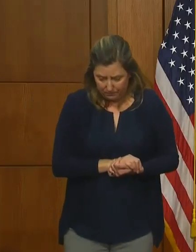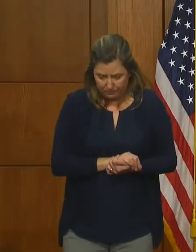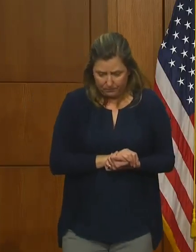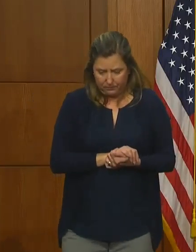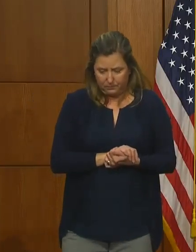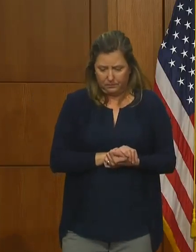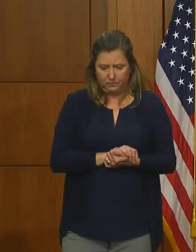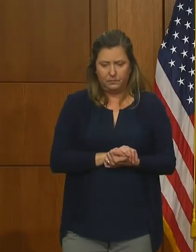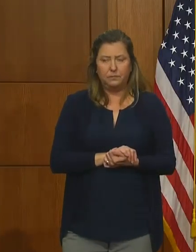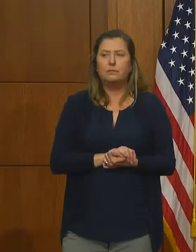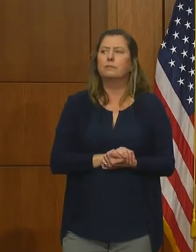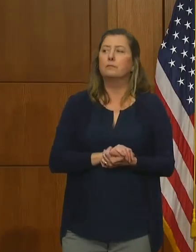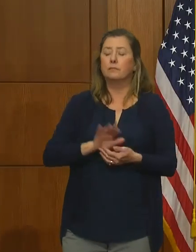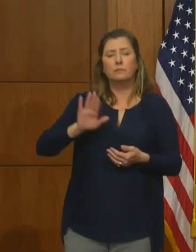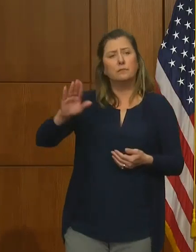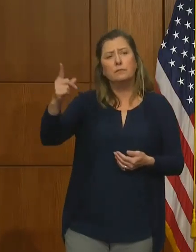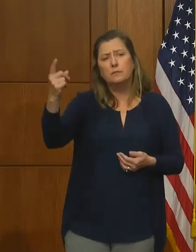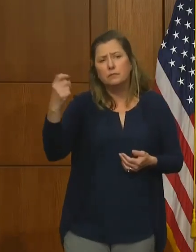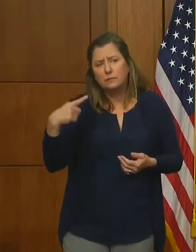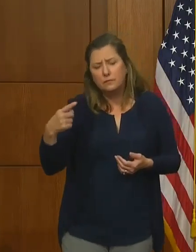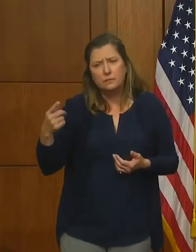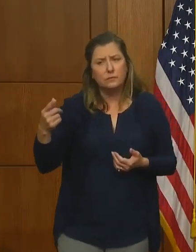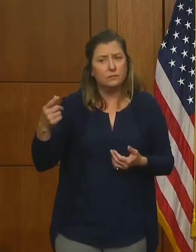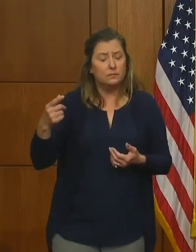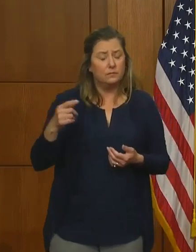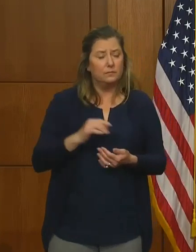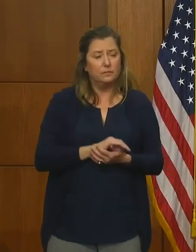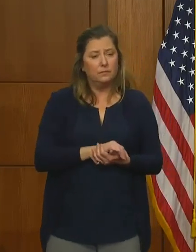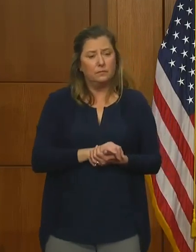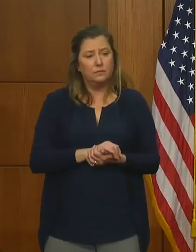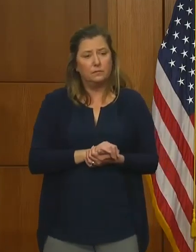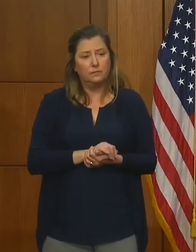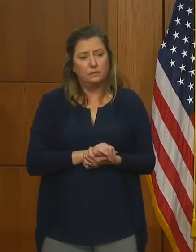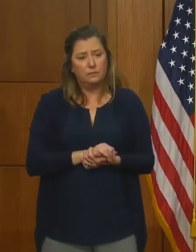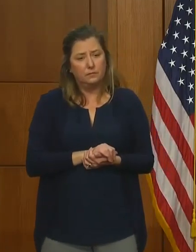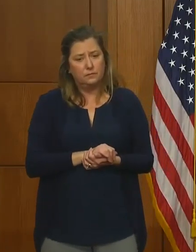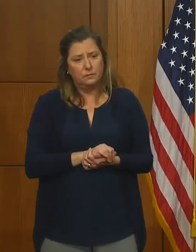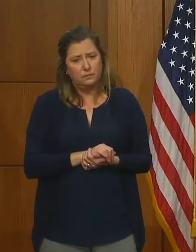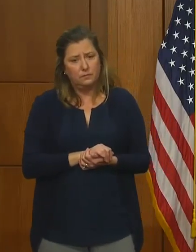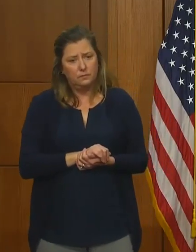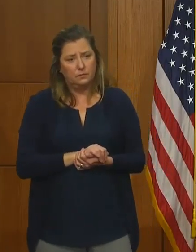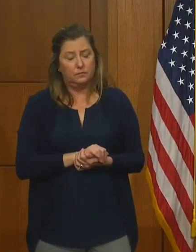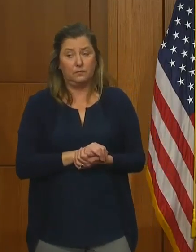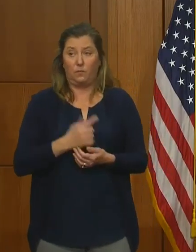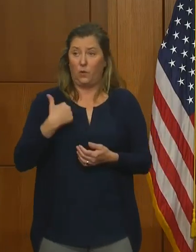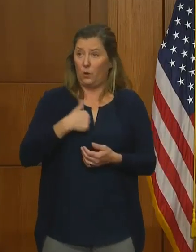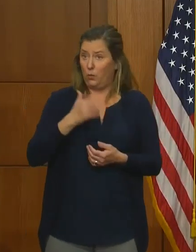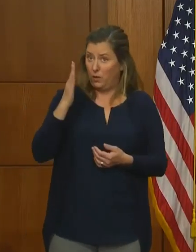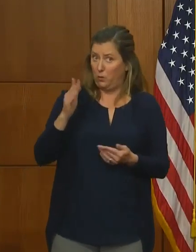THAT YOU WILL CONSIDER IN THE COMING DAYS. RALPH BREAKS. YEAH